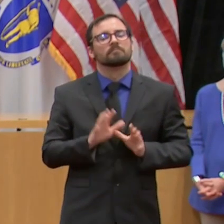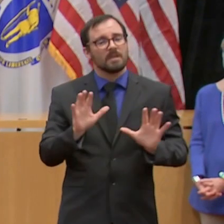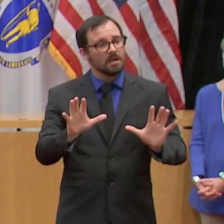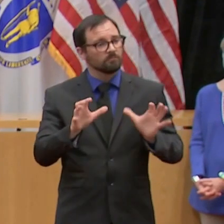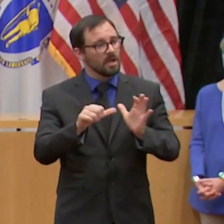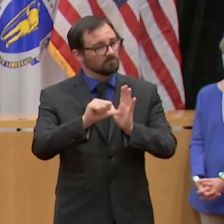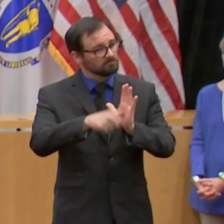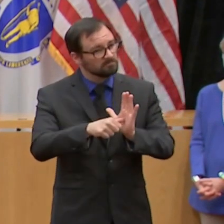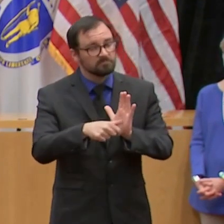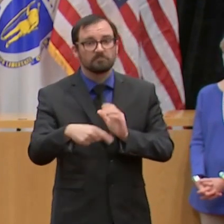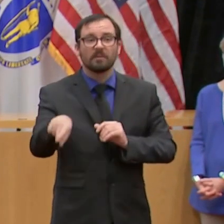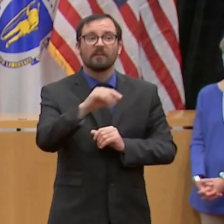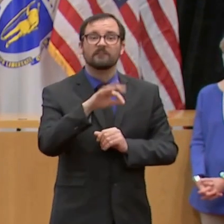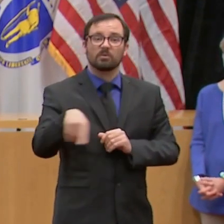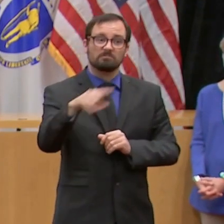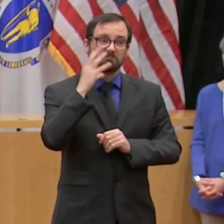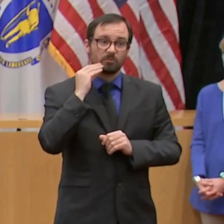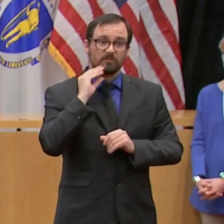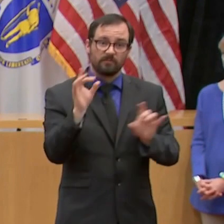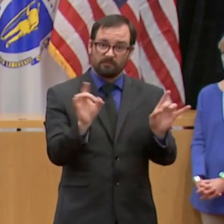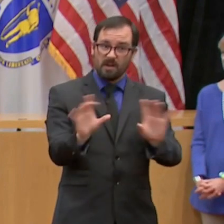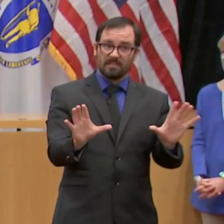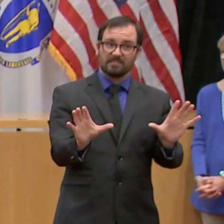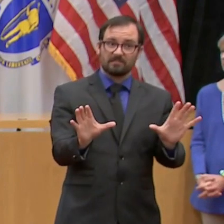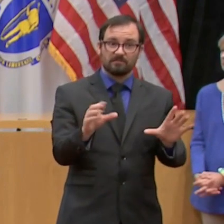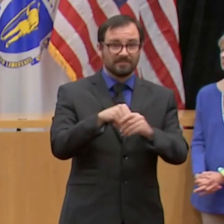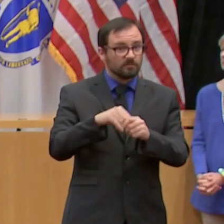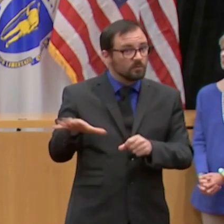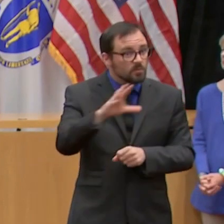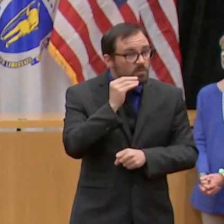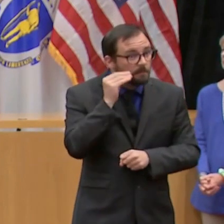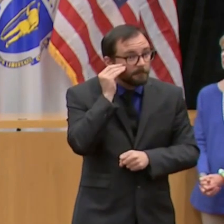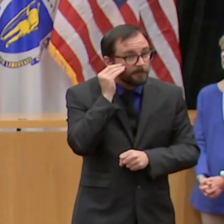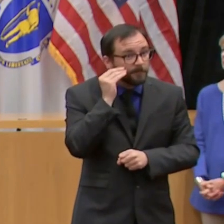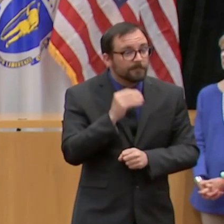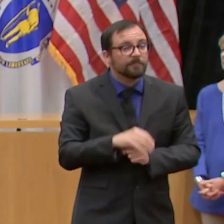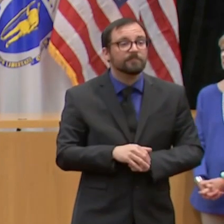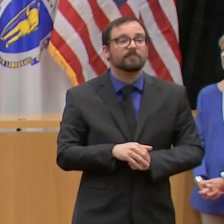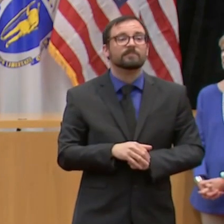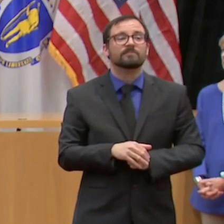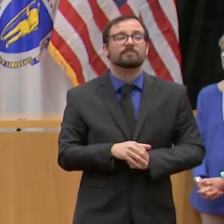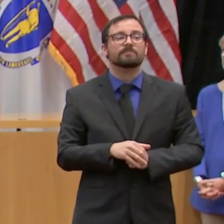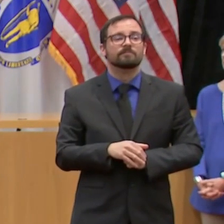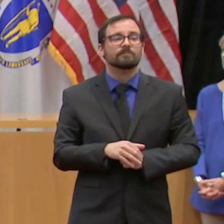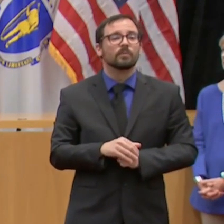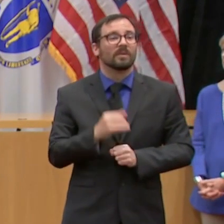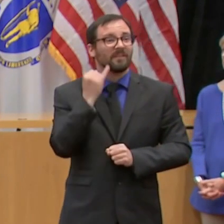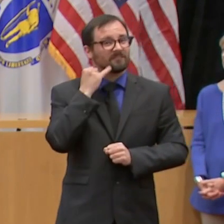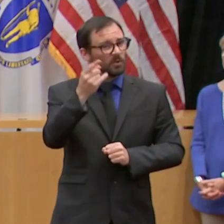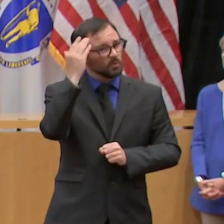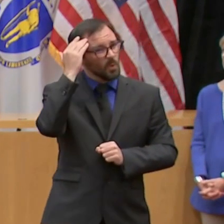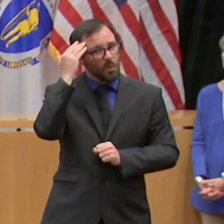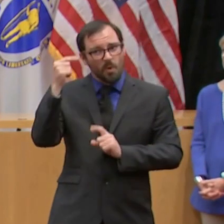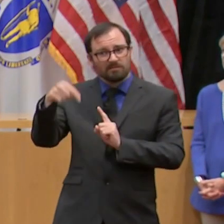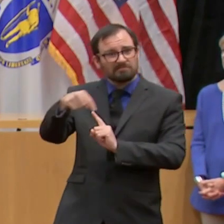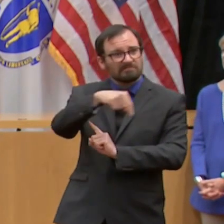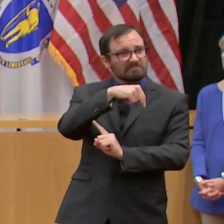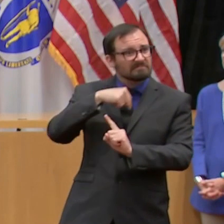A SPECIFIC MESSAGE. IF YOU HAVE EXPERIENCED SEXUAL ASSAULT OR DOMESTIC VIOLENCE WITHIN YOUR HOME OR ARE